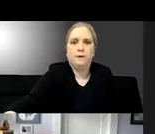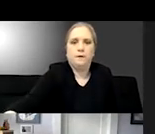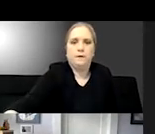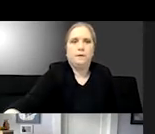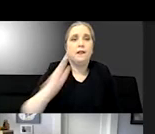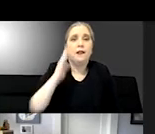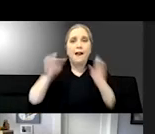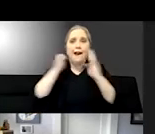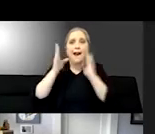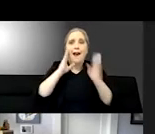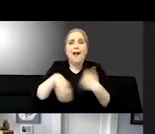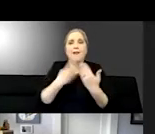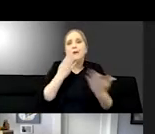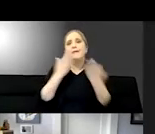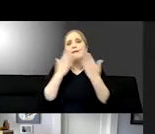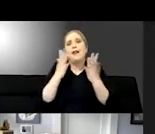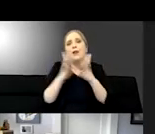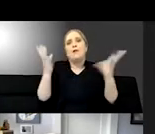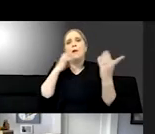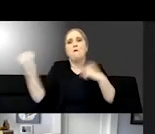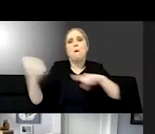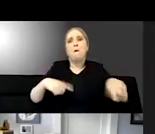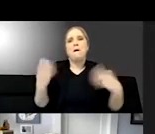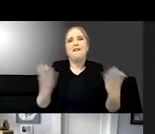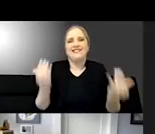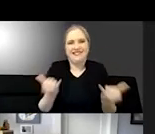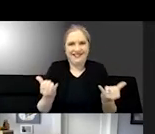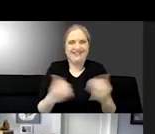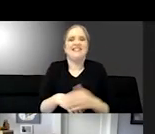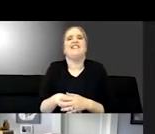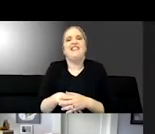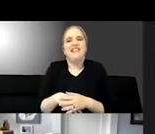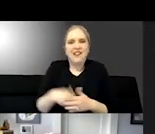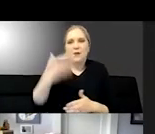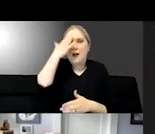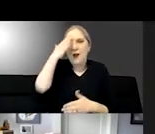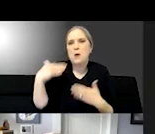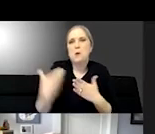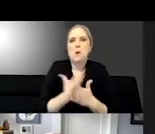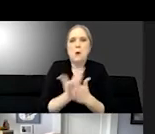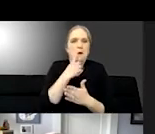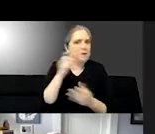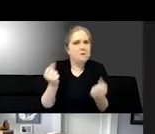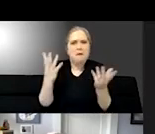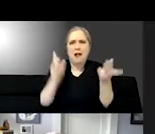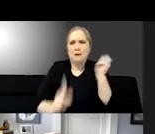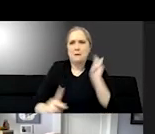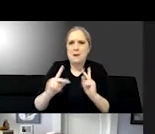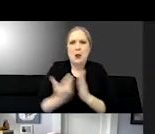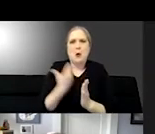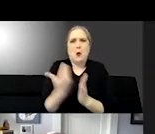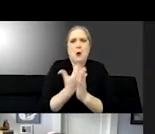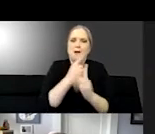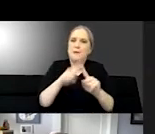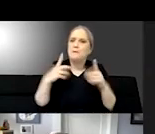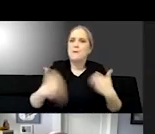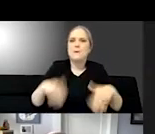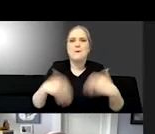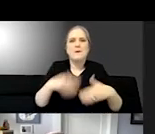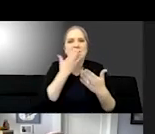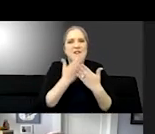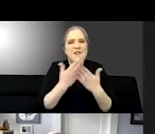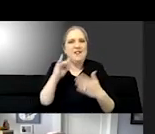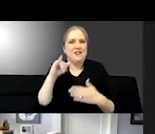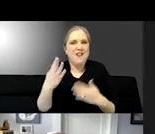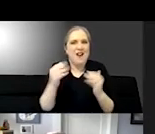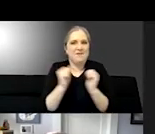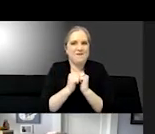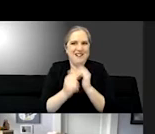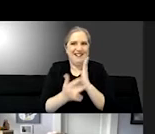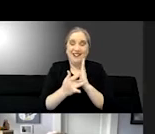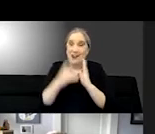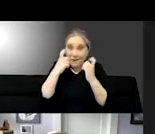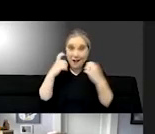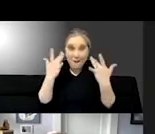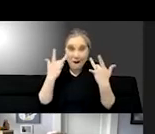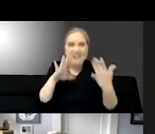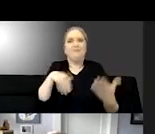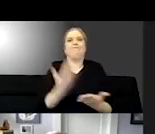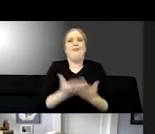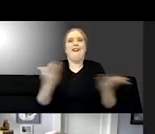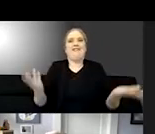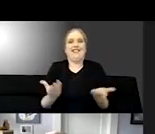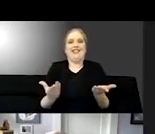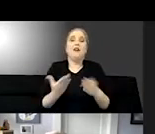Before we get started with the discussion, here's a few things to know. We have muted and disabled video for all of you in the audience, so everyone can hear the central conversation.